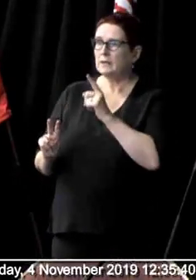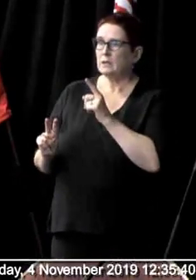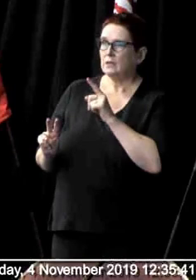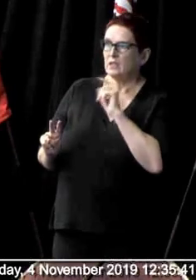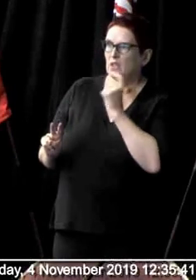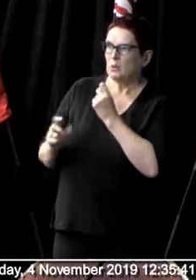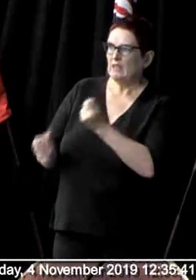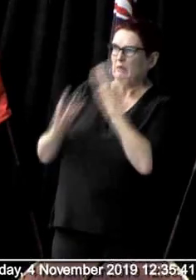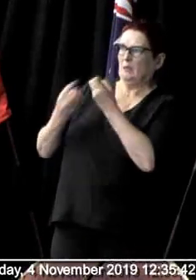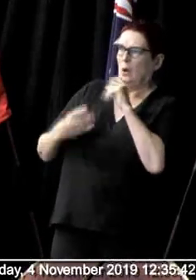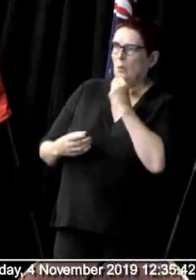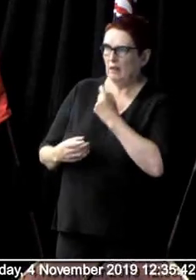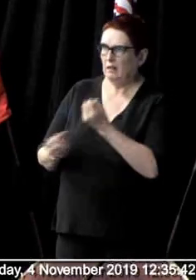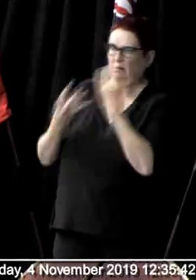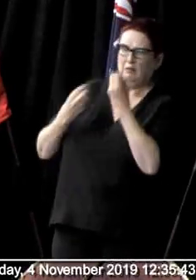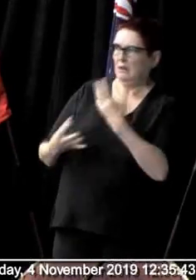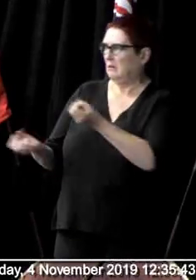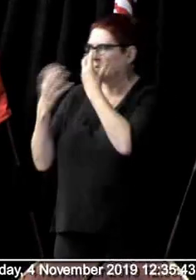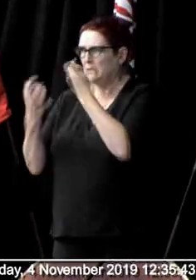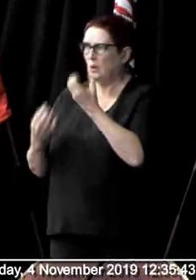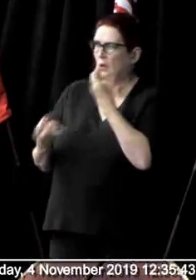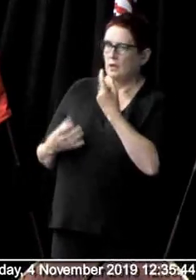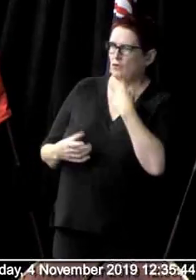yelling and screaming, or trying to read people.